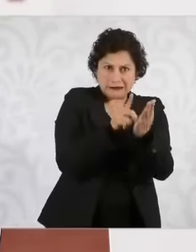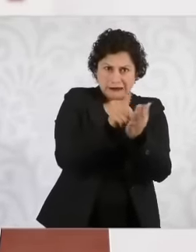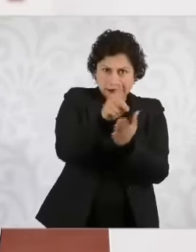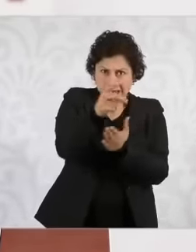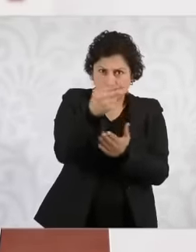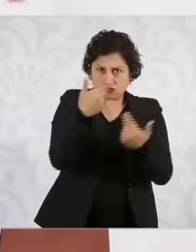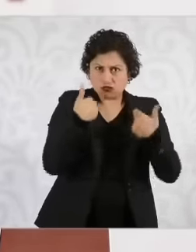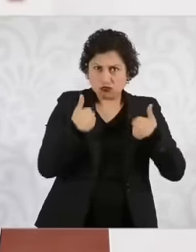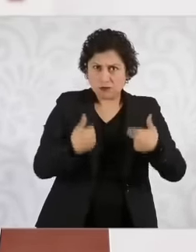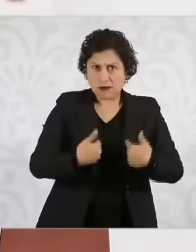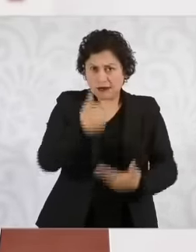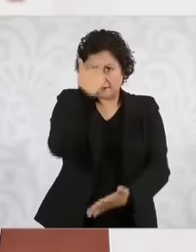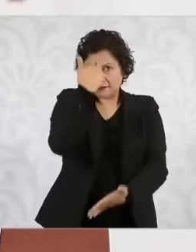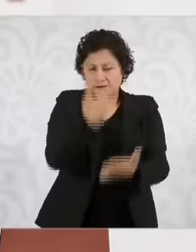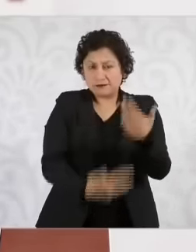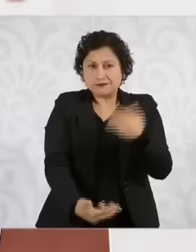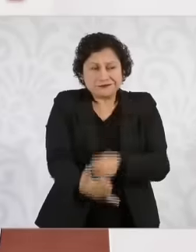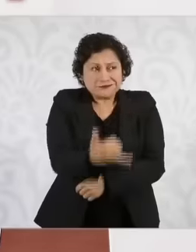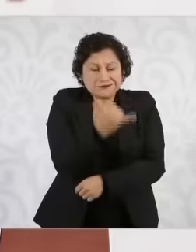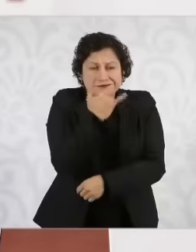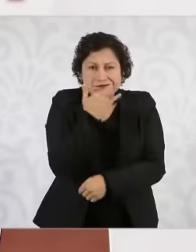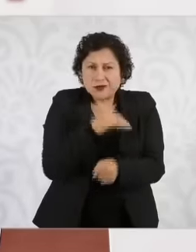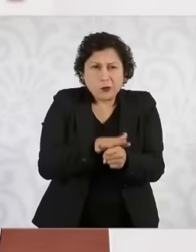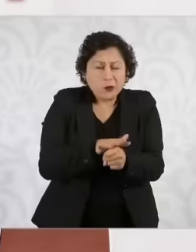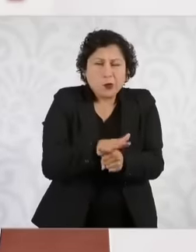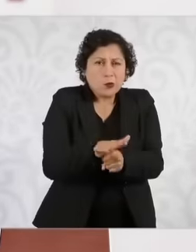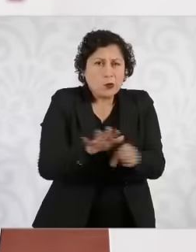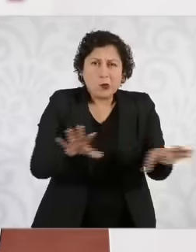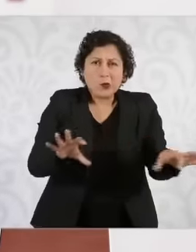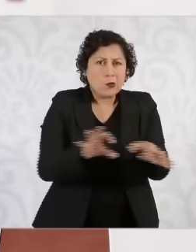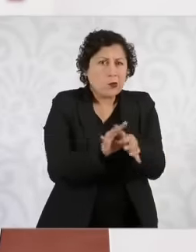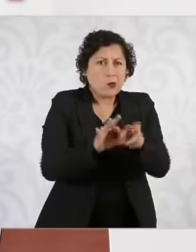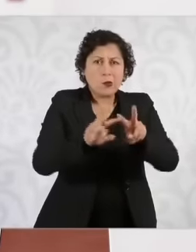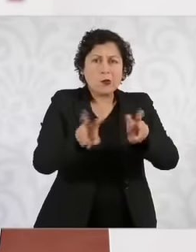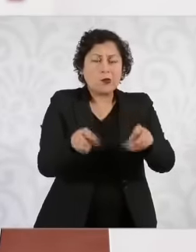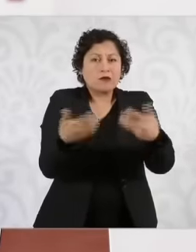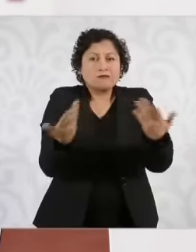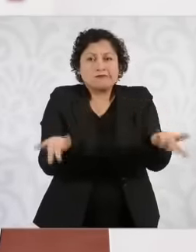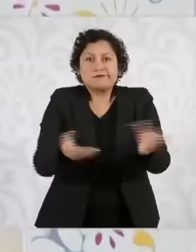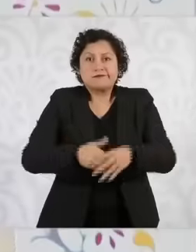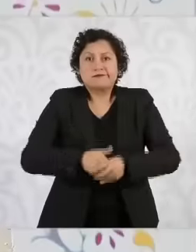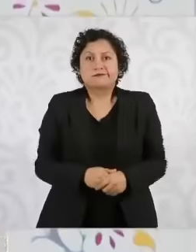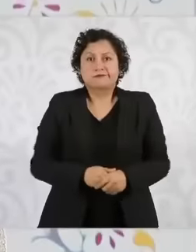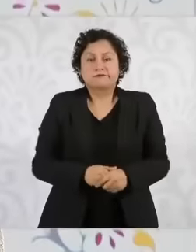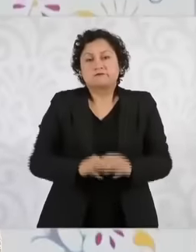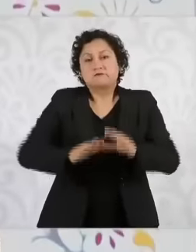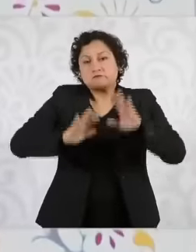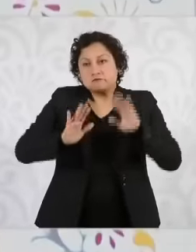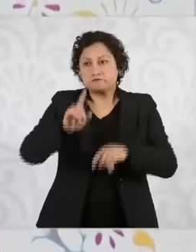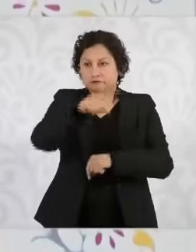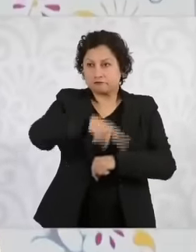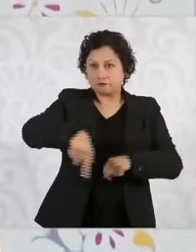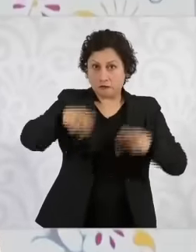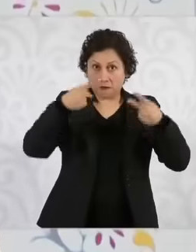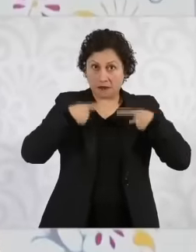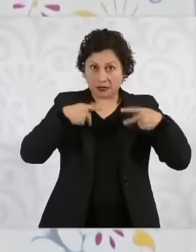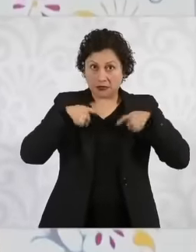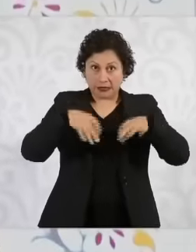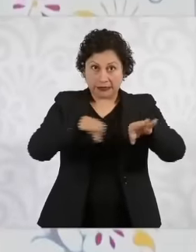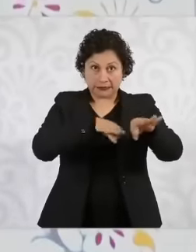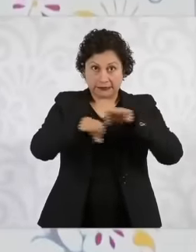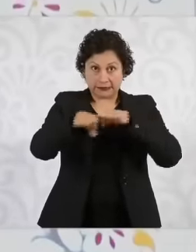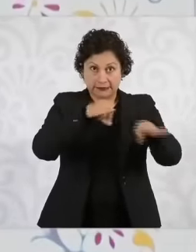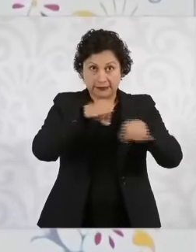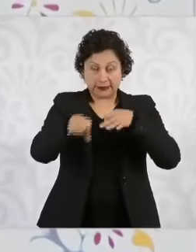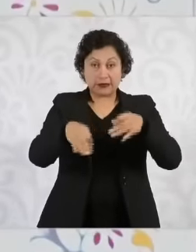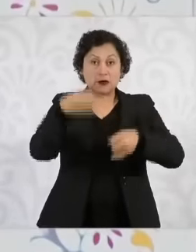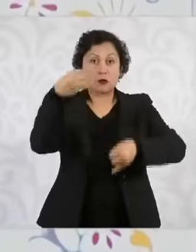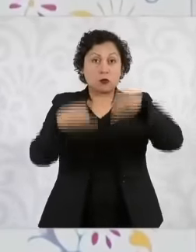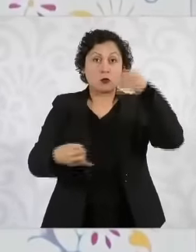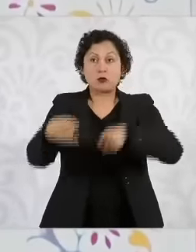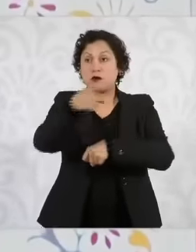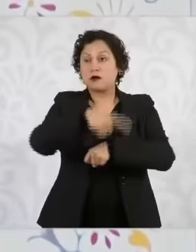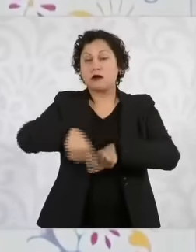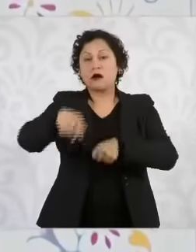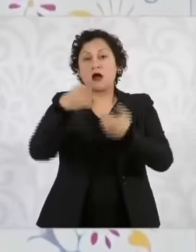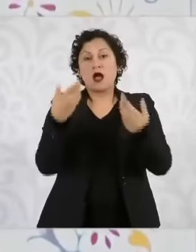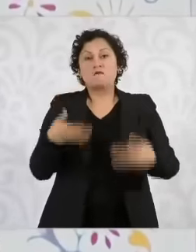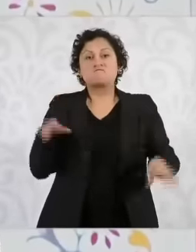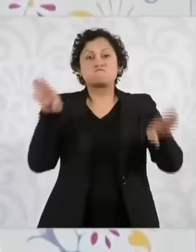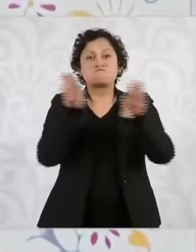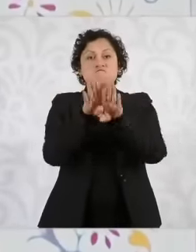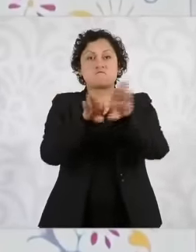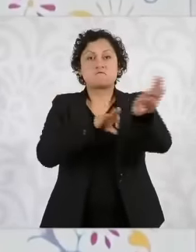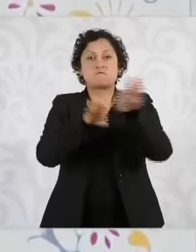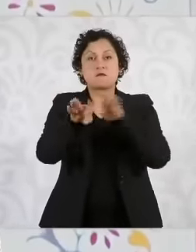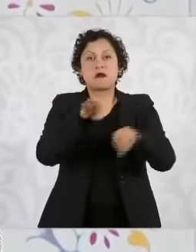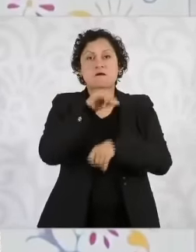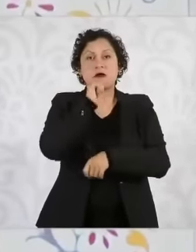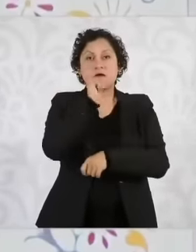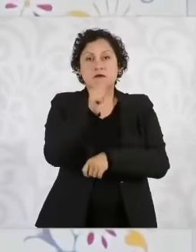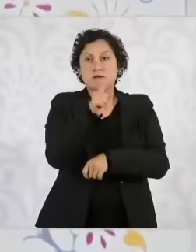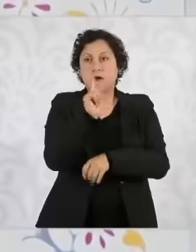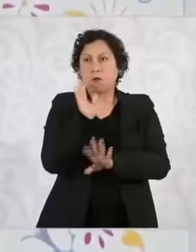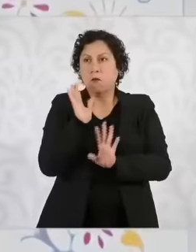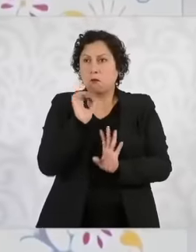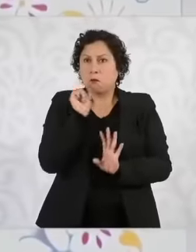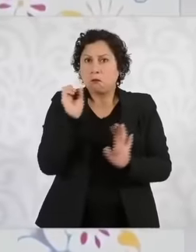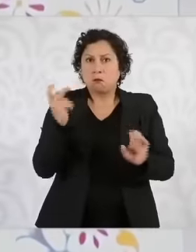, well, they are on strike and there is no repression, they hold demonstrations, there is no There is no